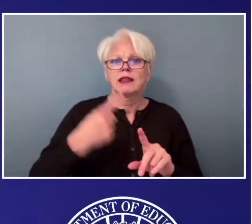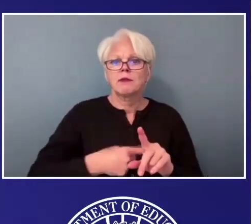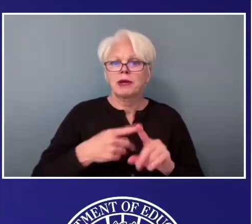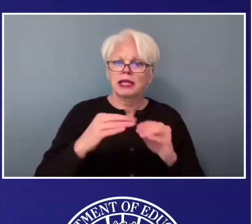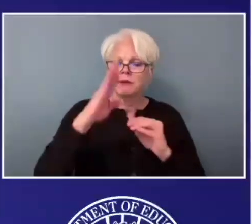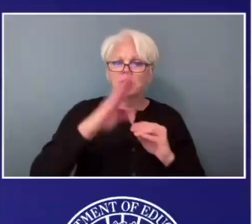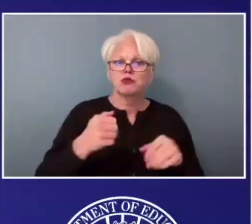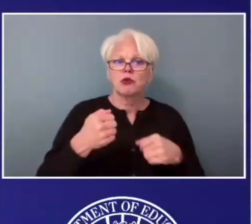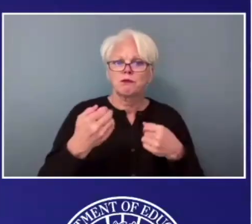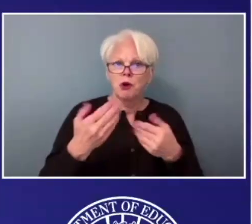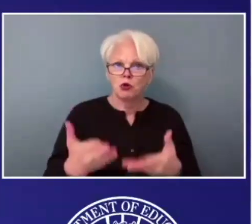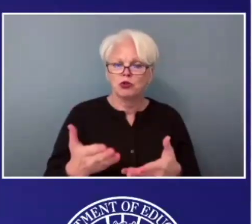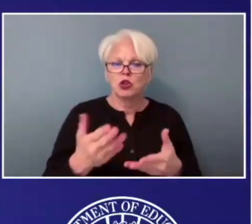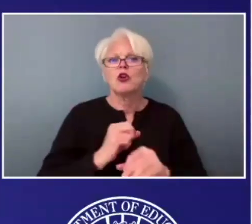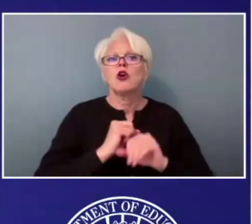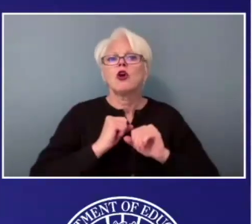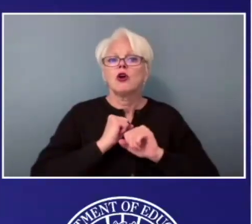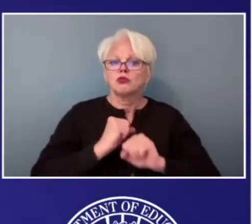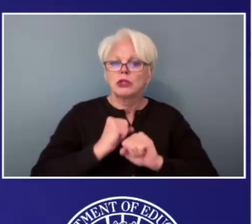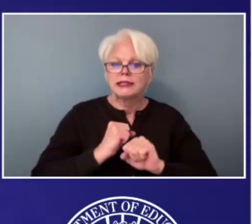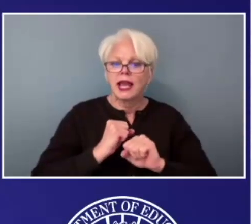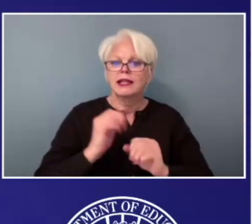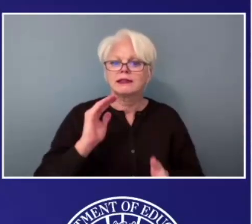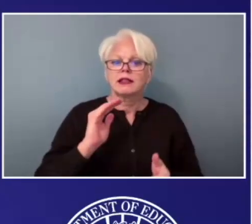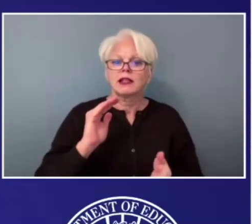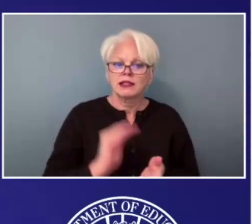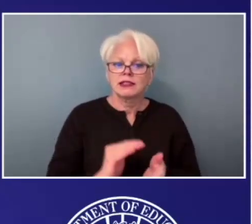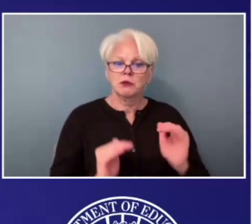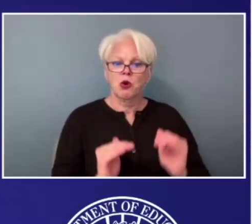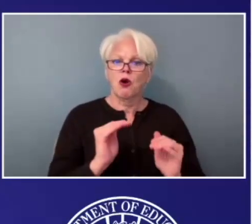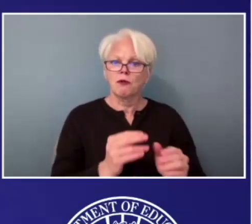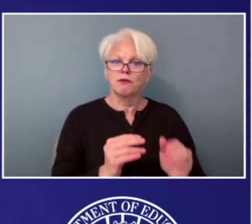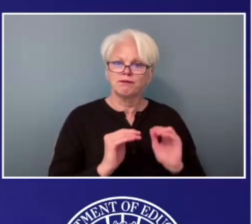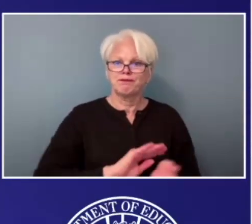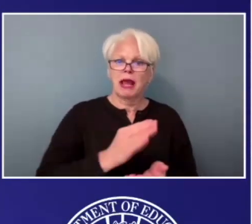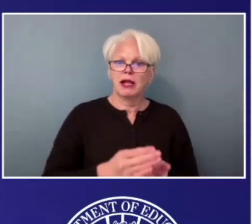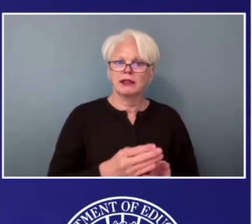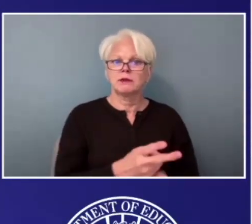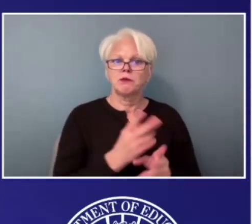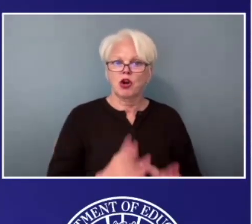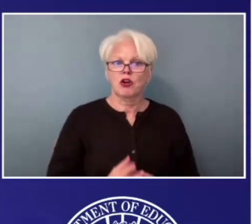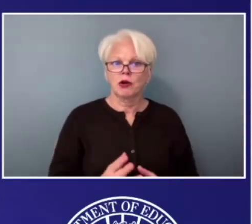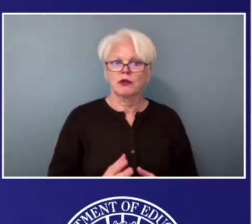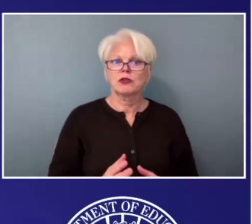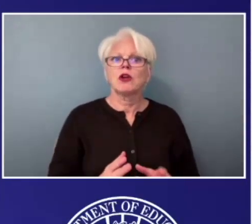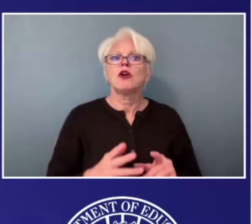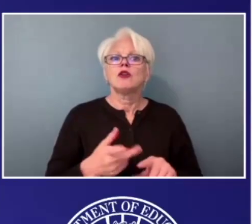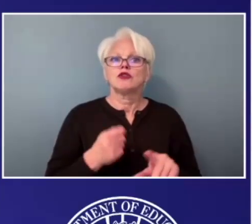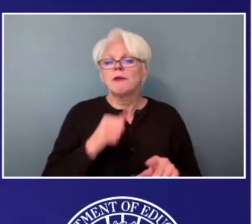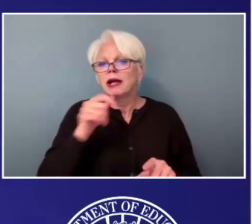protects small balance borrowers in particular, from unnecessary interest accrual, and from what I would characterize